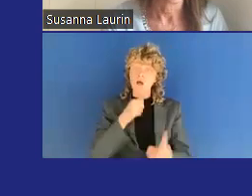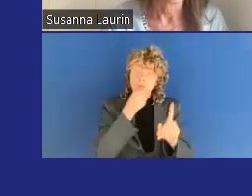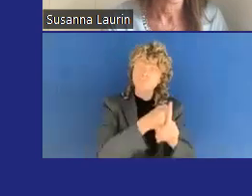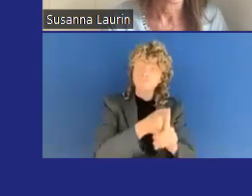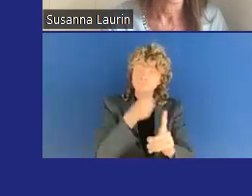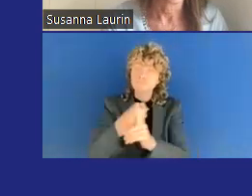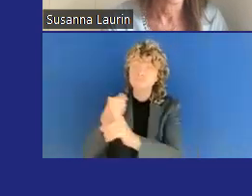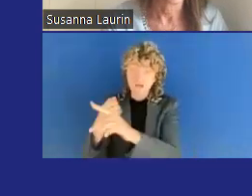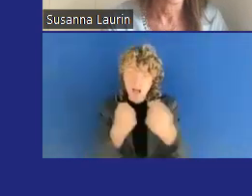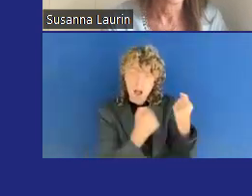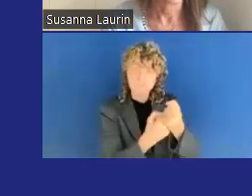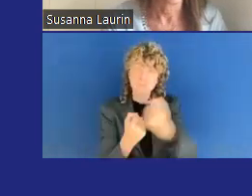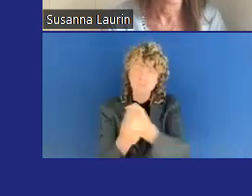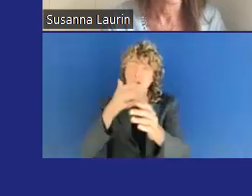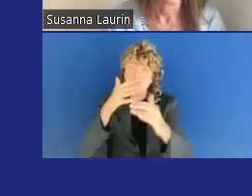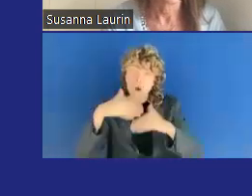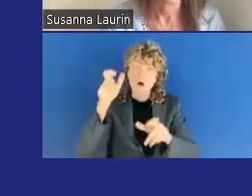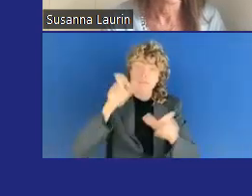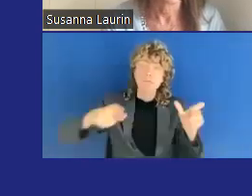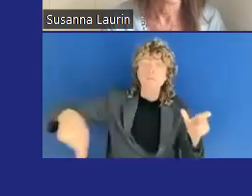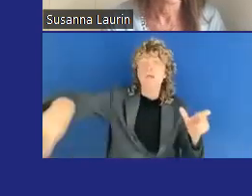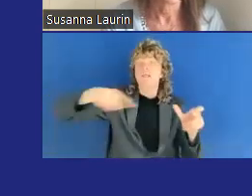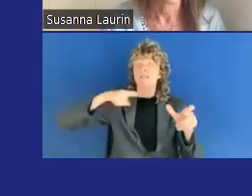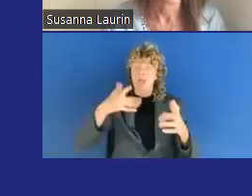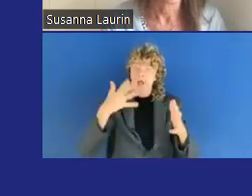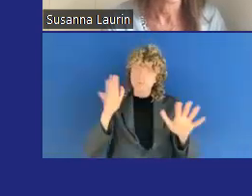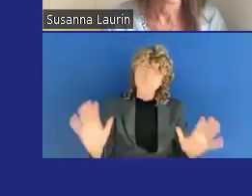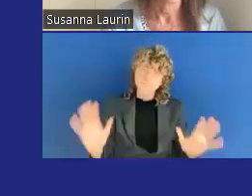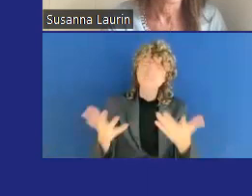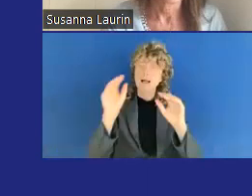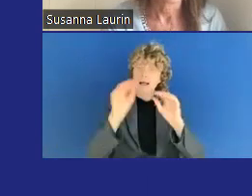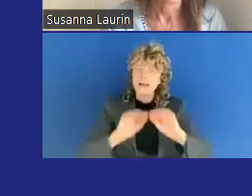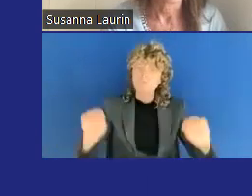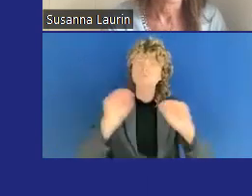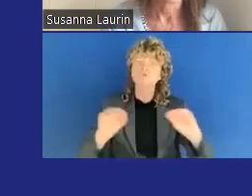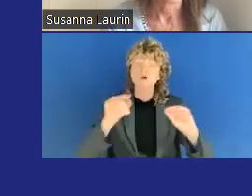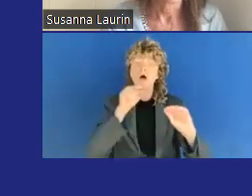certification, the better off we will be. And the numbers look good right now. As I mentioned earlier,